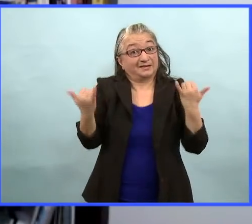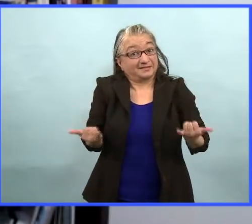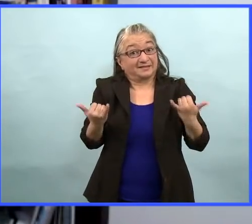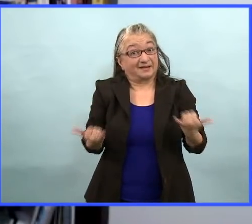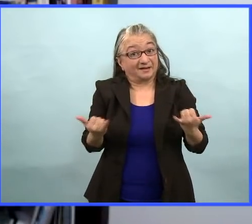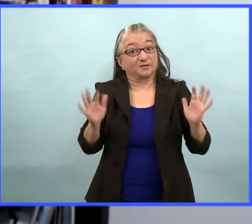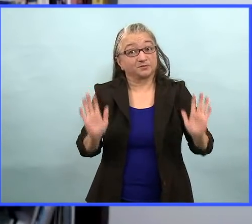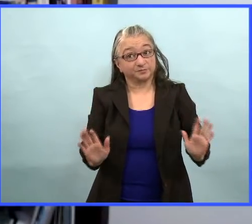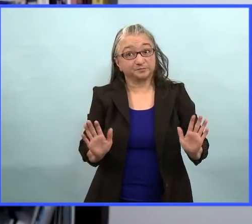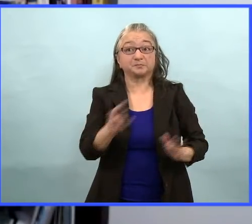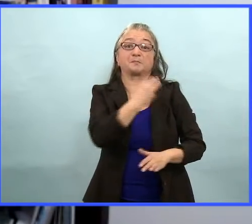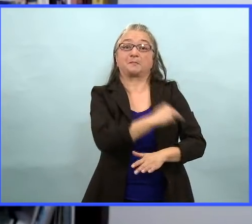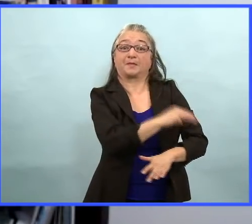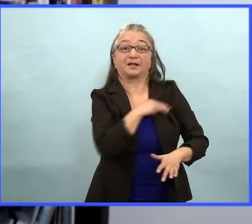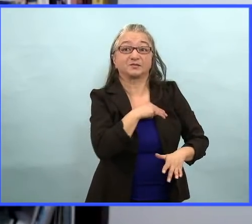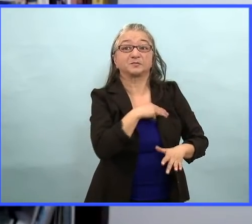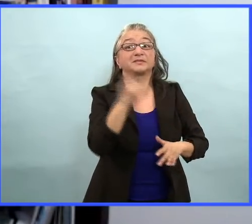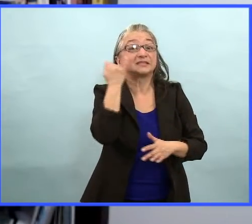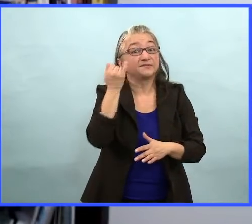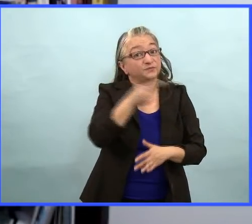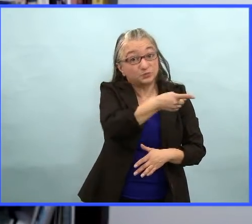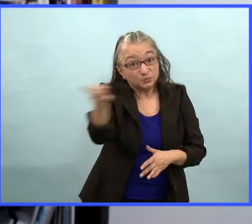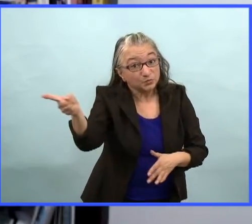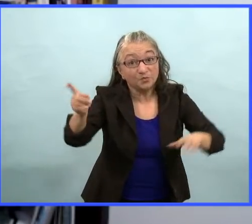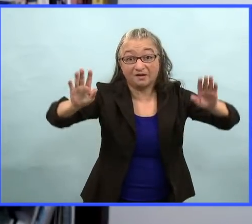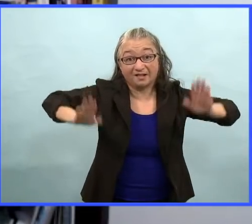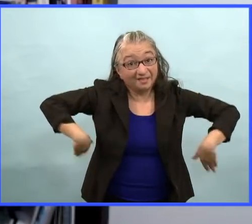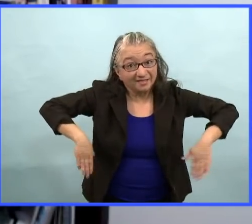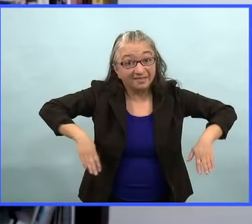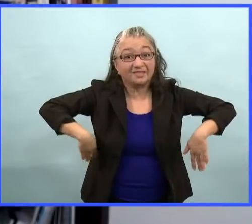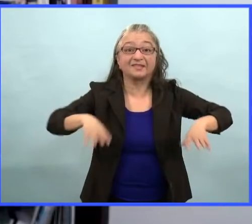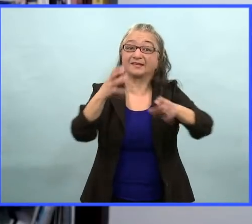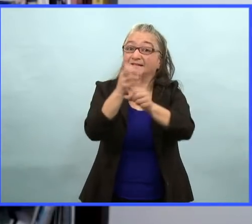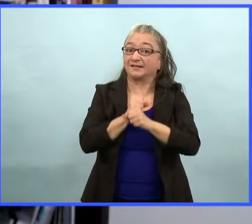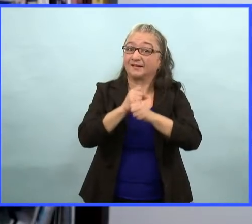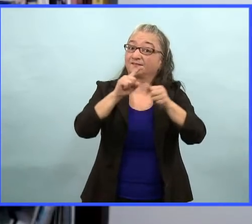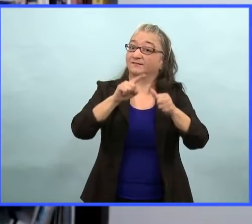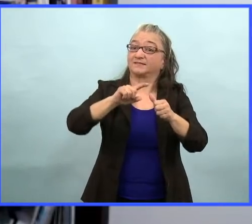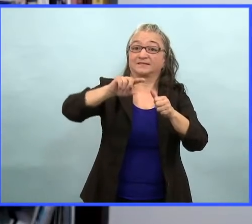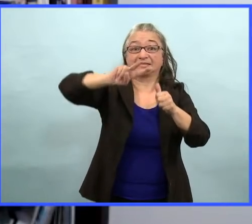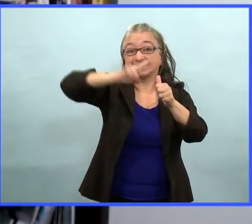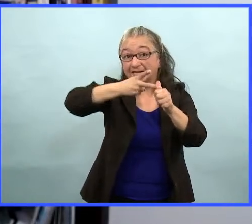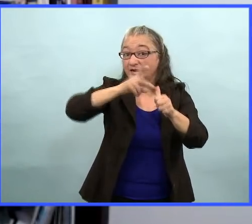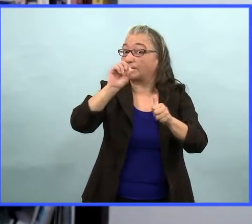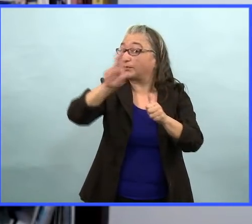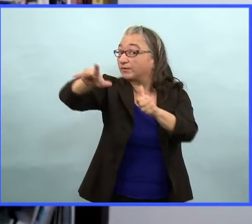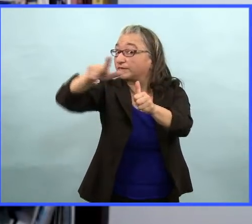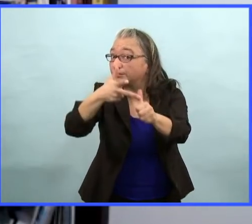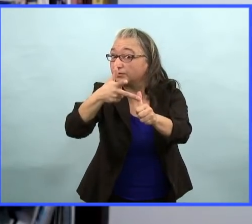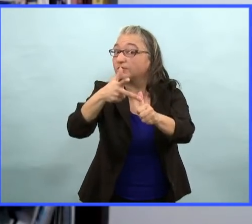are eligible for please make time to prioritize this health care aspect in your upcoming week